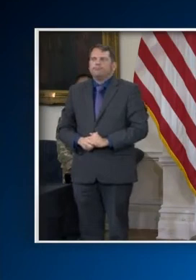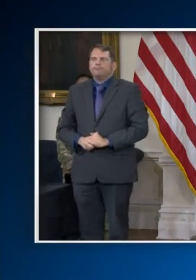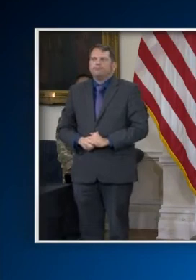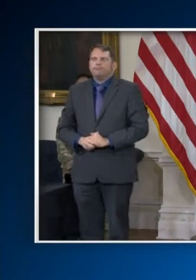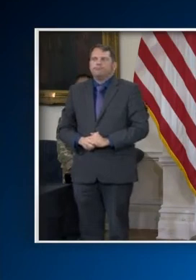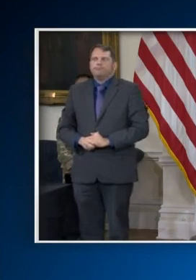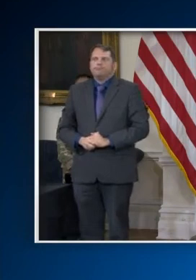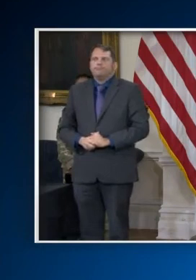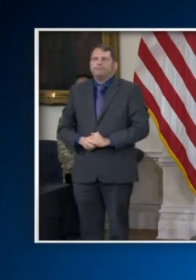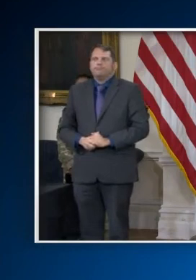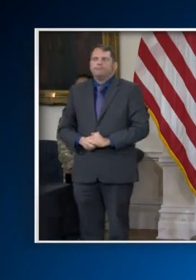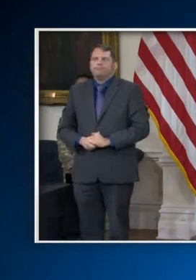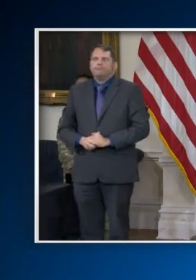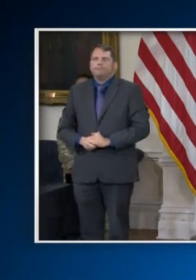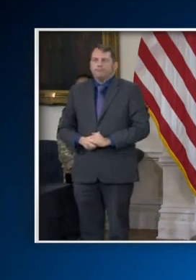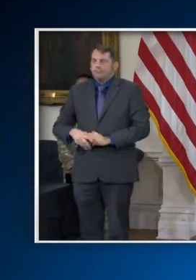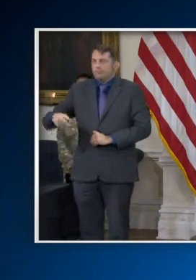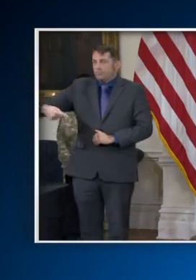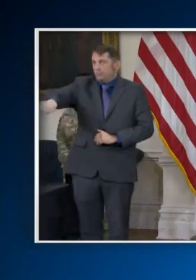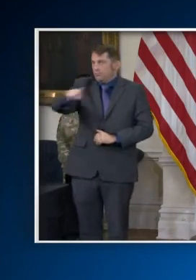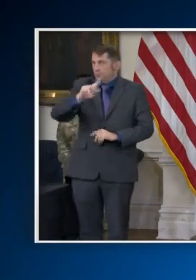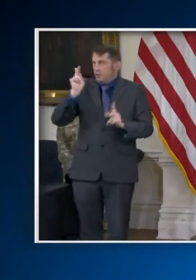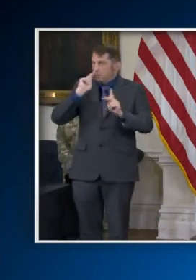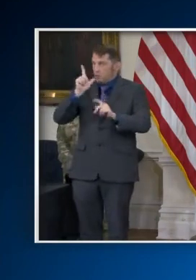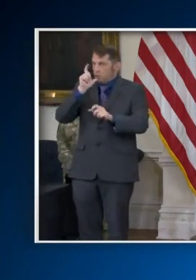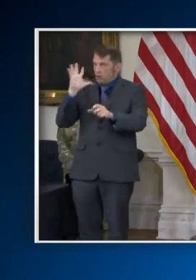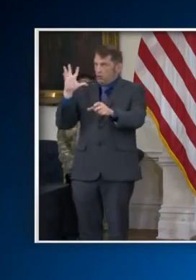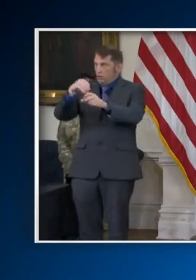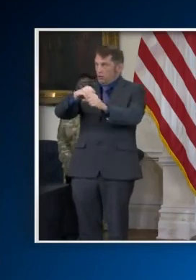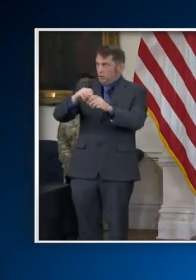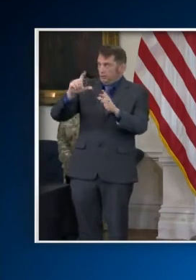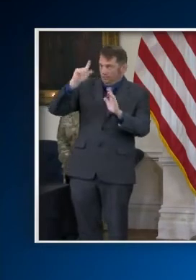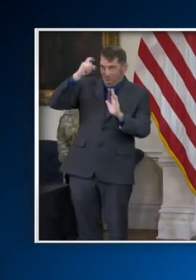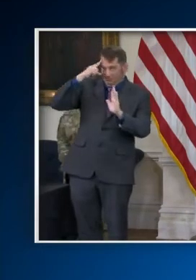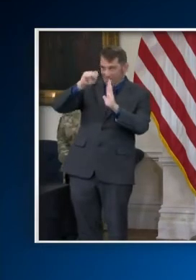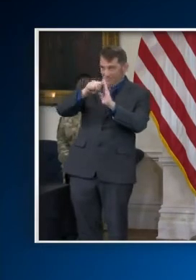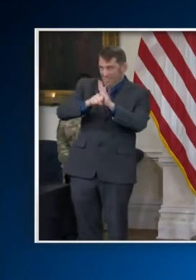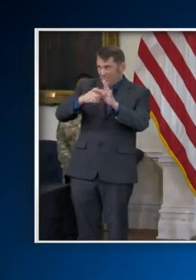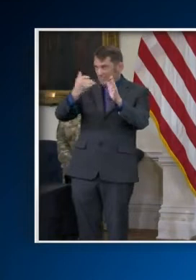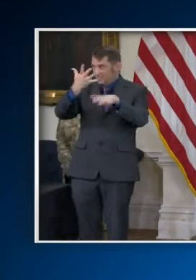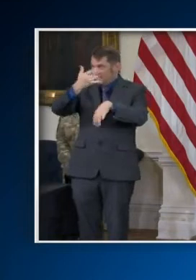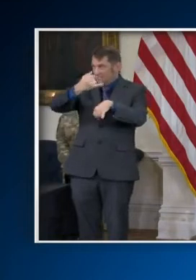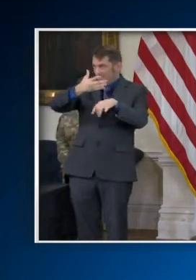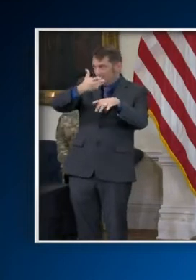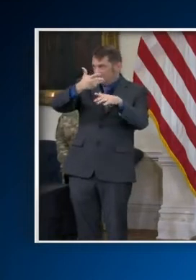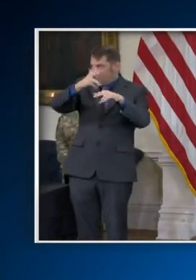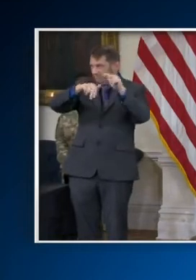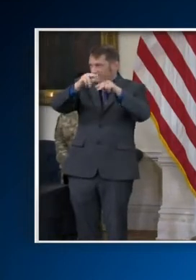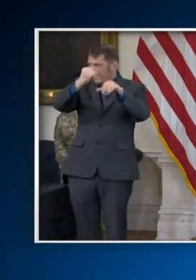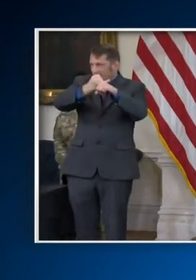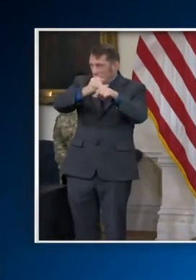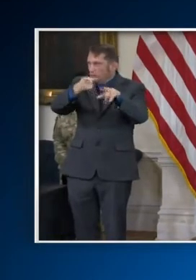EVERYONE WHO STUDIES AT ANY MARYLAND HIGHER EDUCATION INSTITUTION IS ENCOURAGED TO GET VACCINATED.